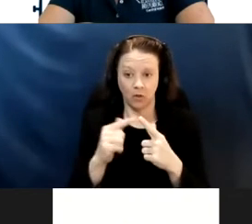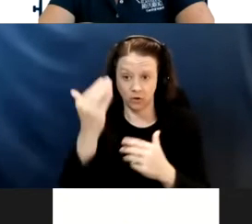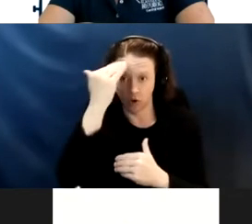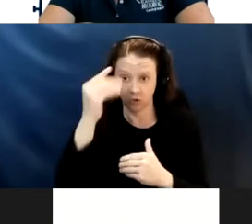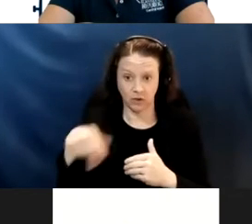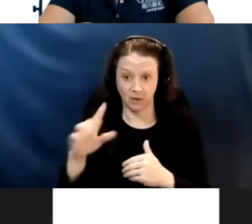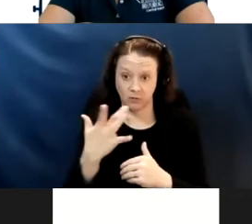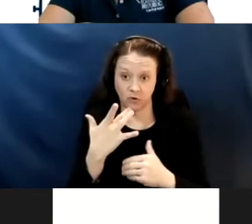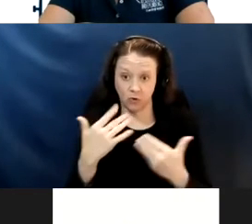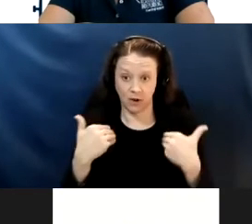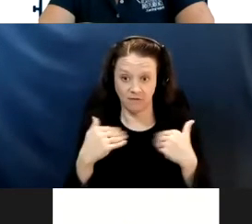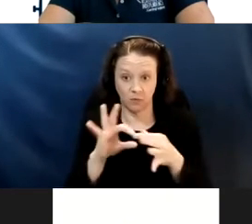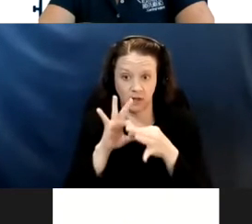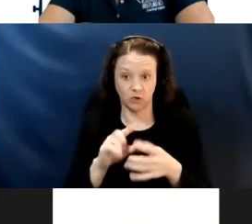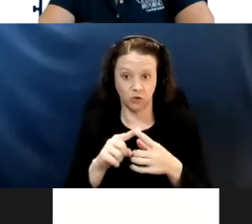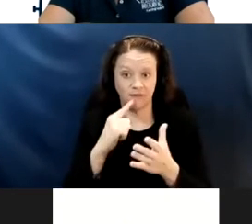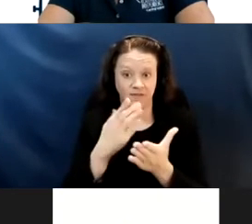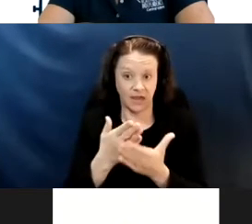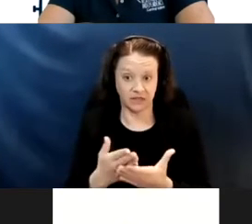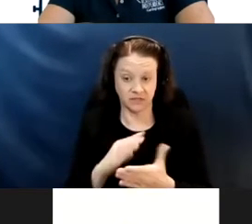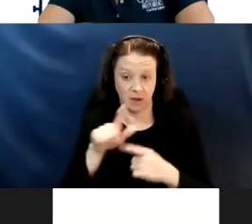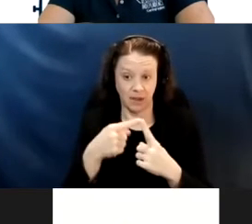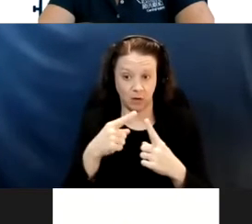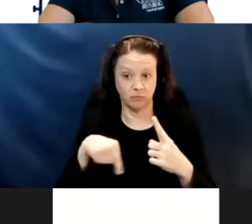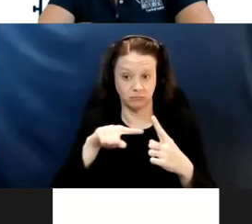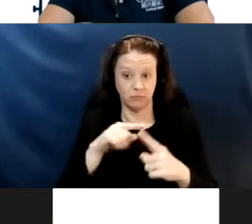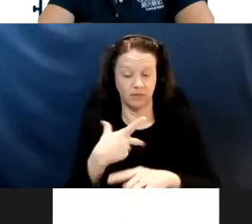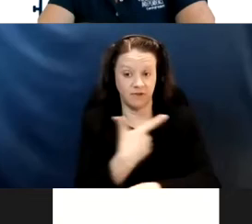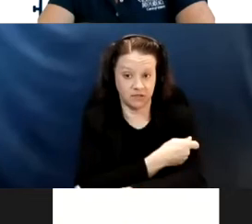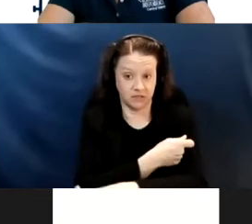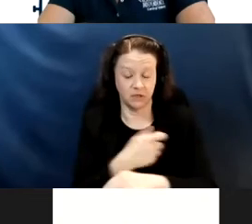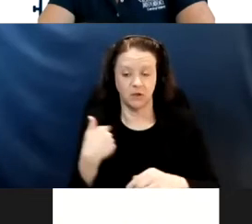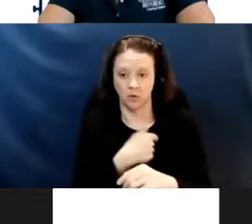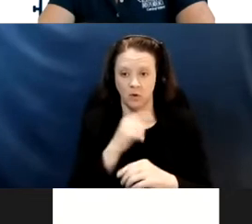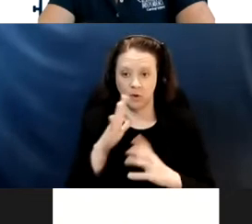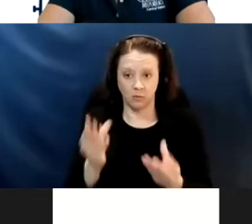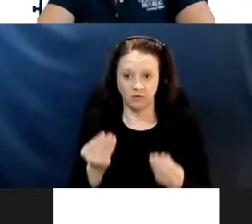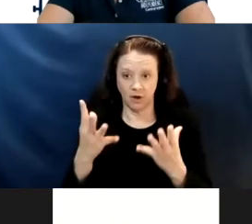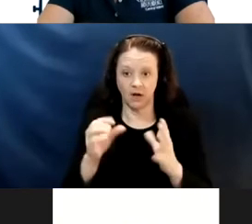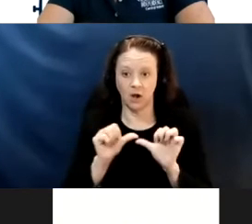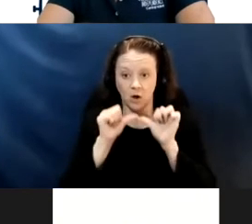as far as the facts surrounding the vaccine. So we're going to be providing ongoing education, of course.